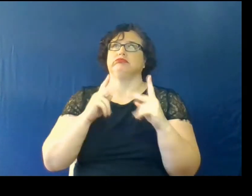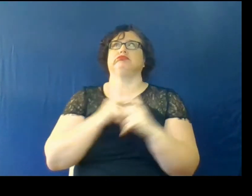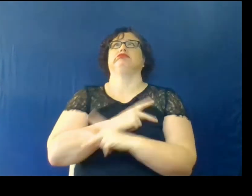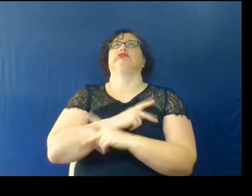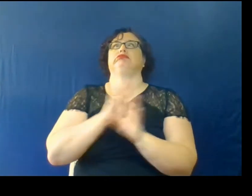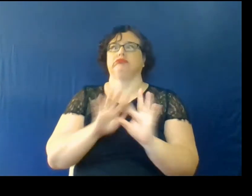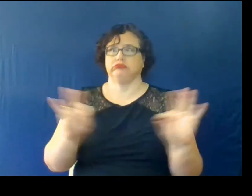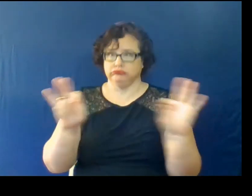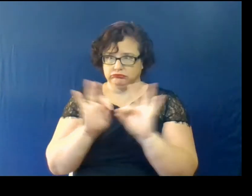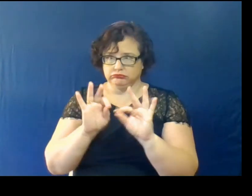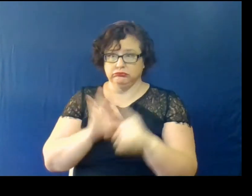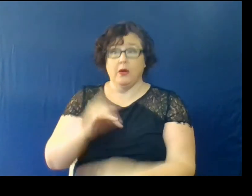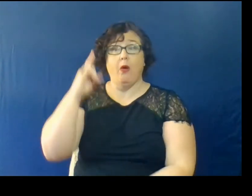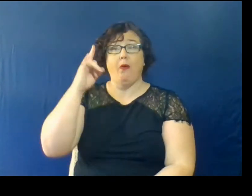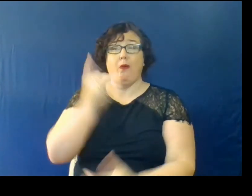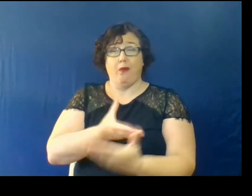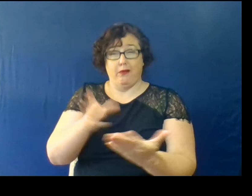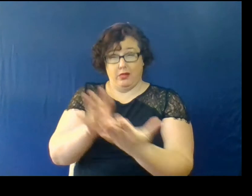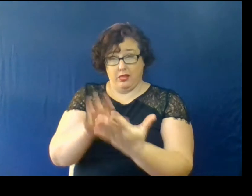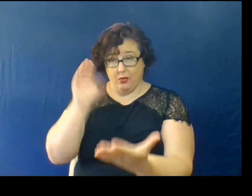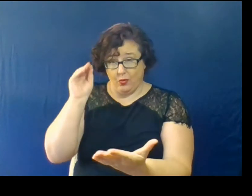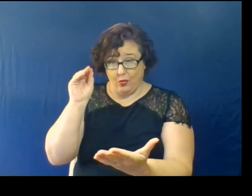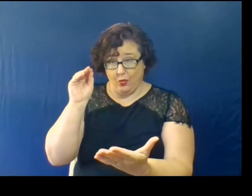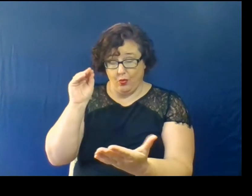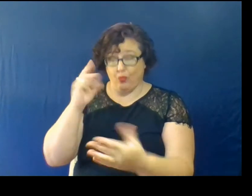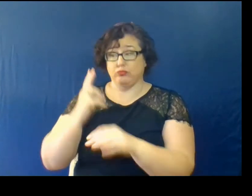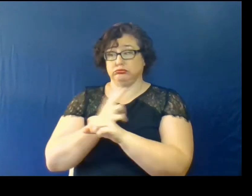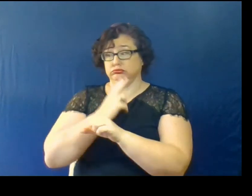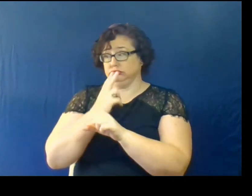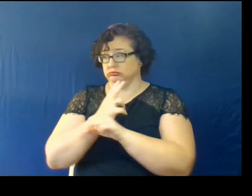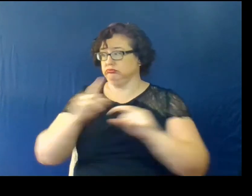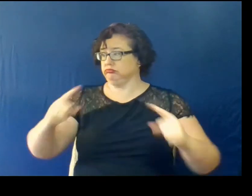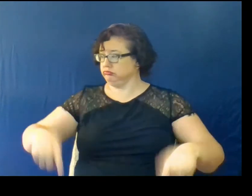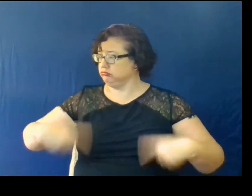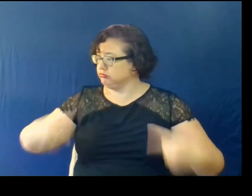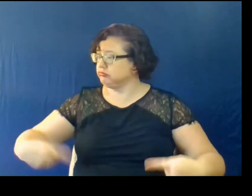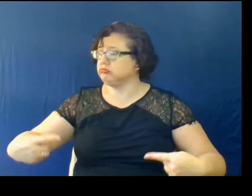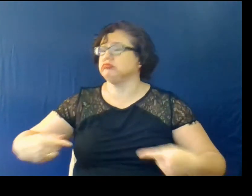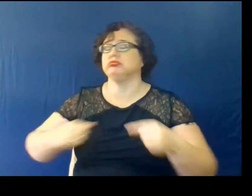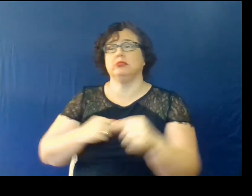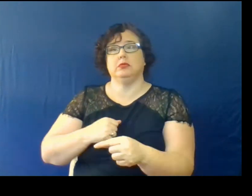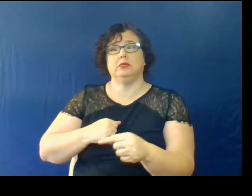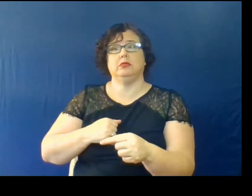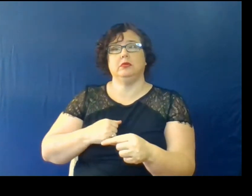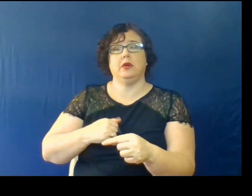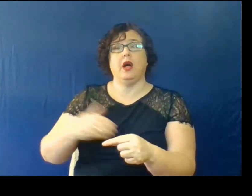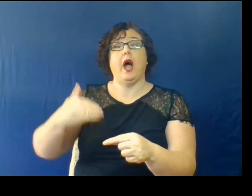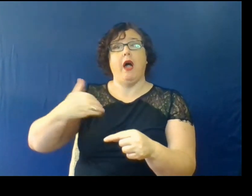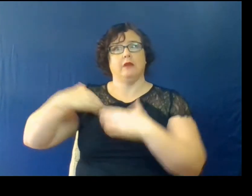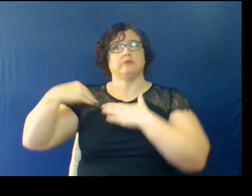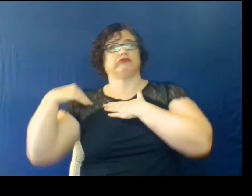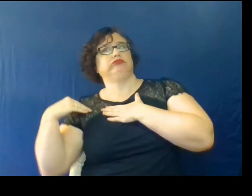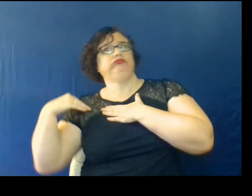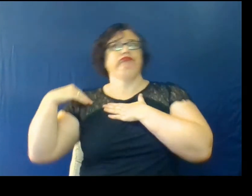have learned since I became a wheelchair user is that I am accountable for fighting for my